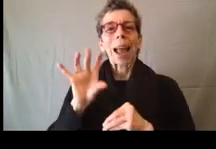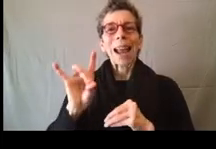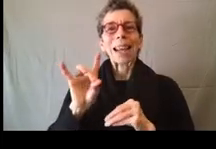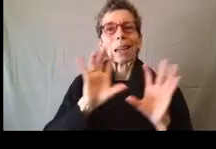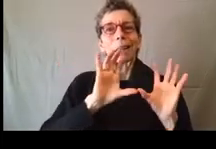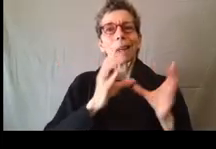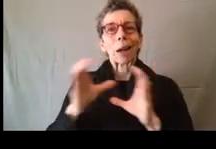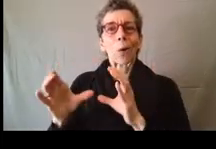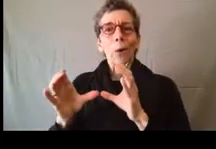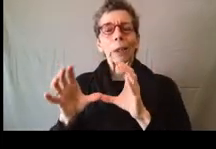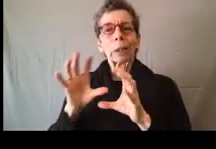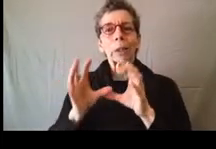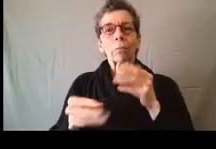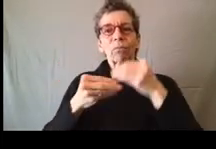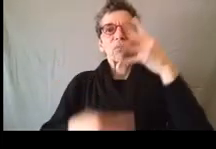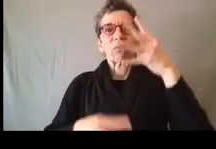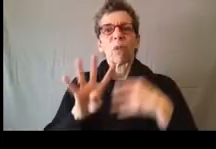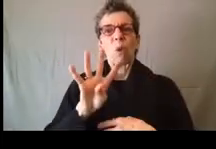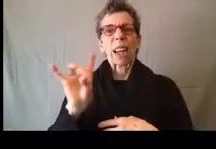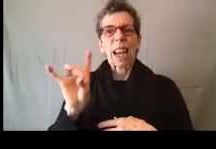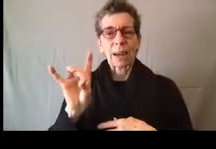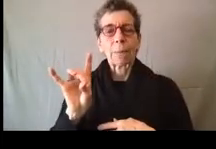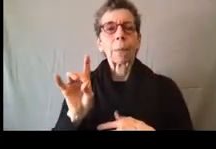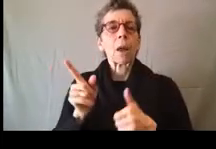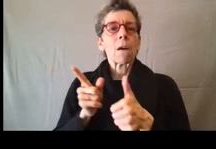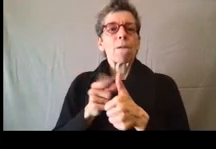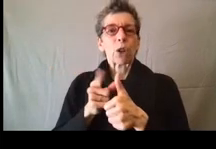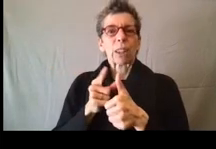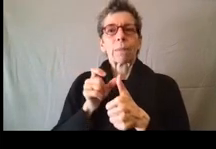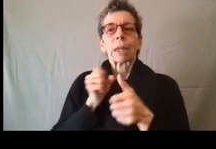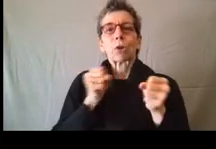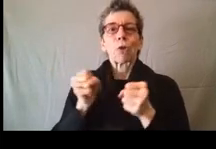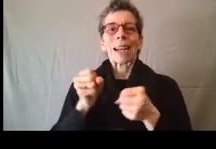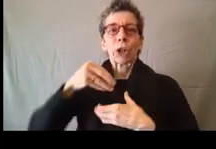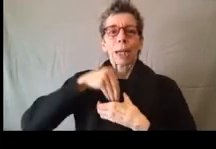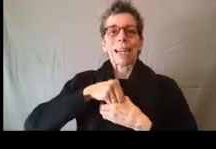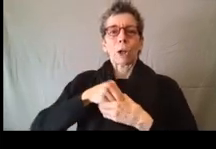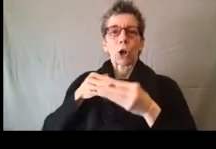those categories. The first was strategy and internal leadership. The second, accessibility